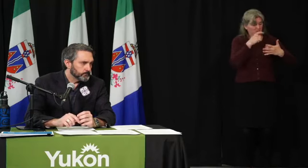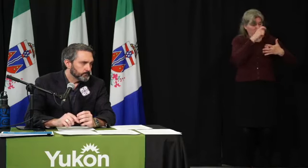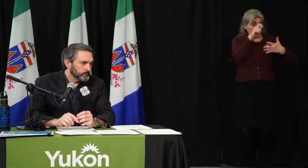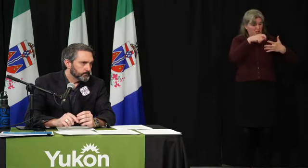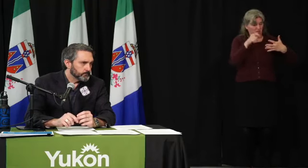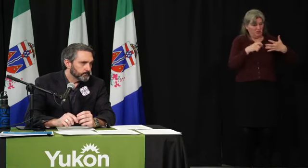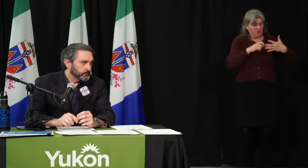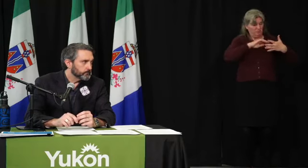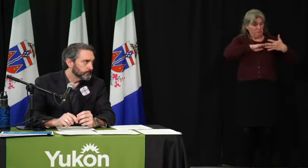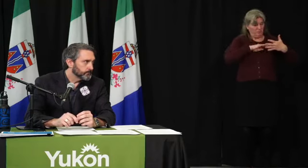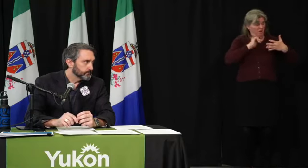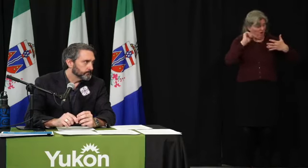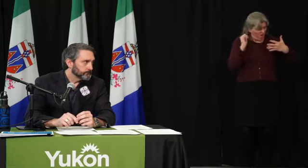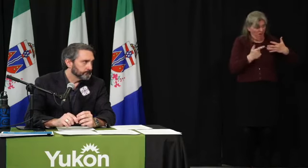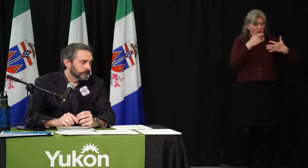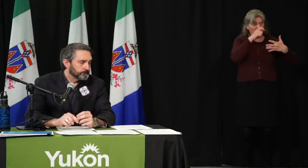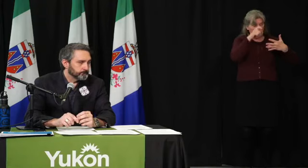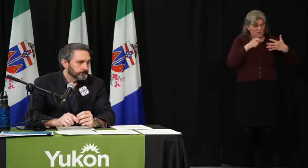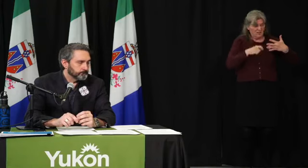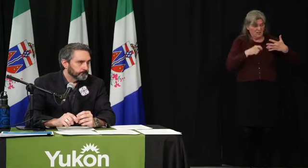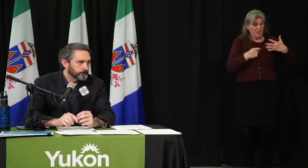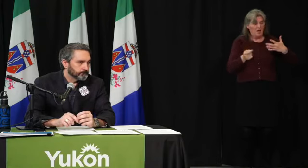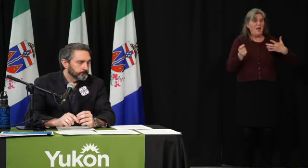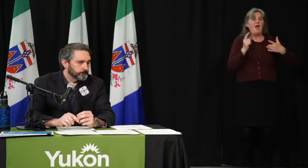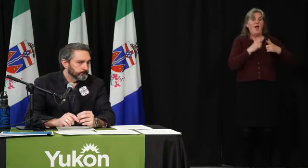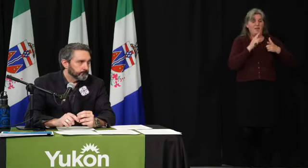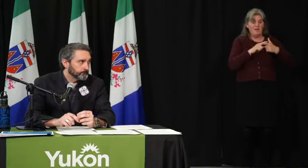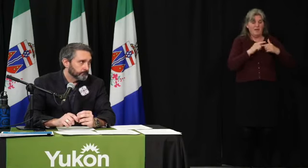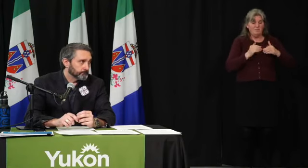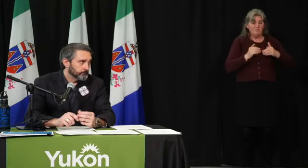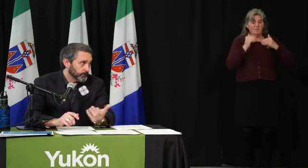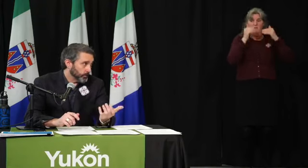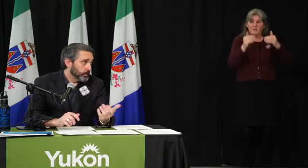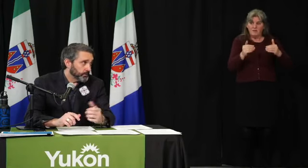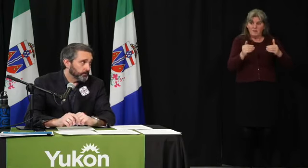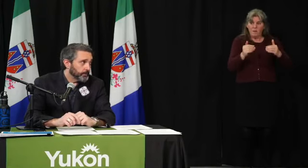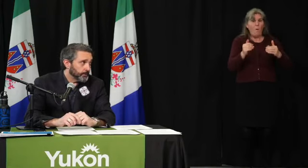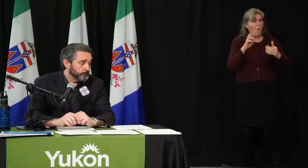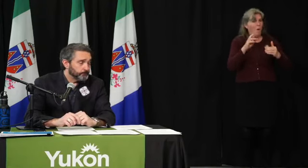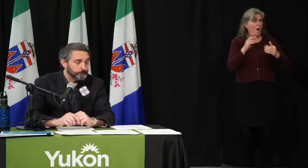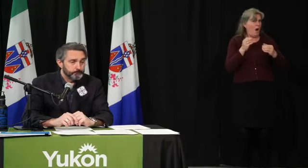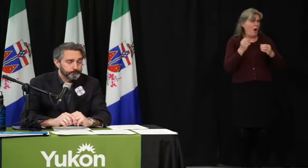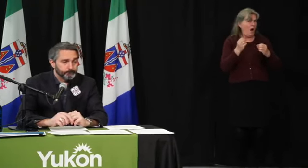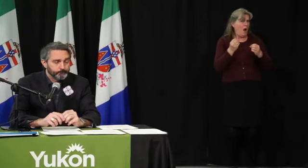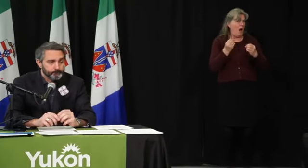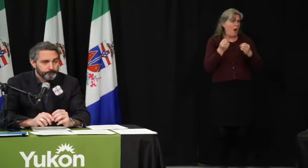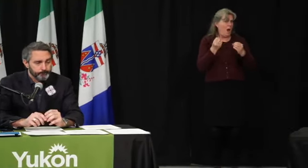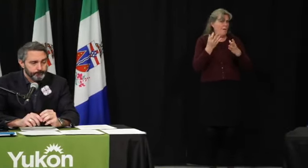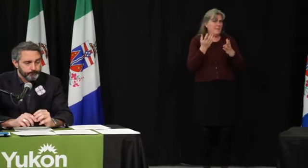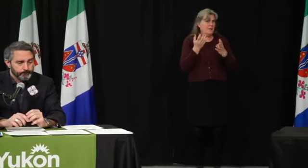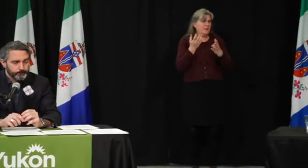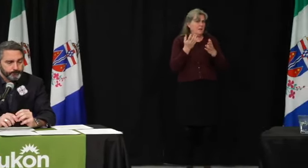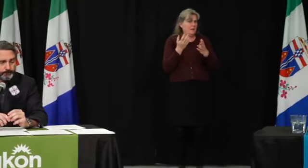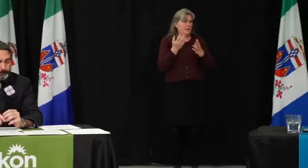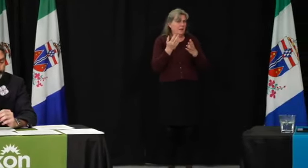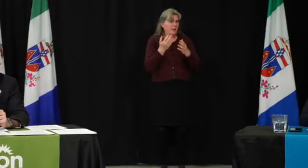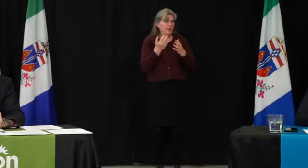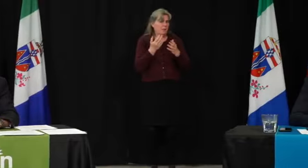it, not only just the phases but a real good sense of where we are today and where we want to be into the coming weeks and